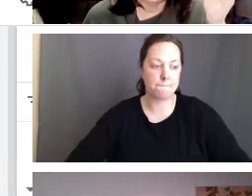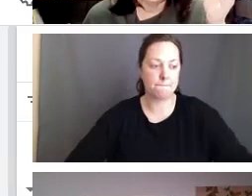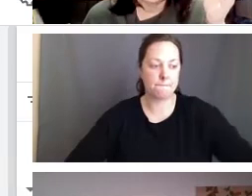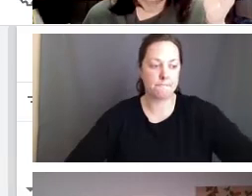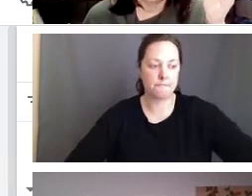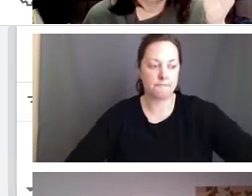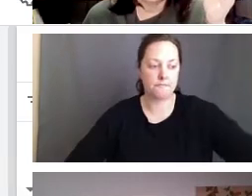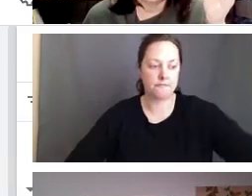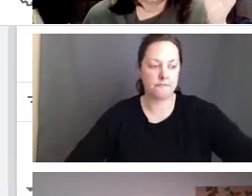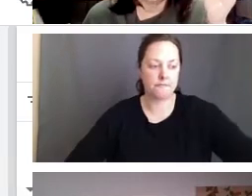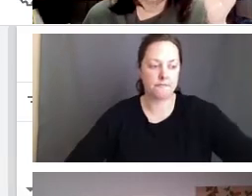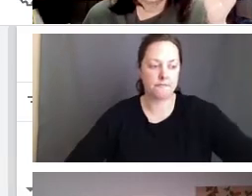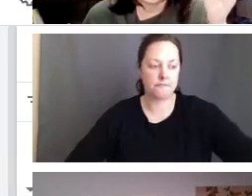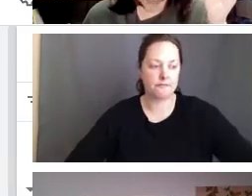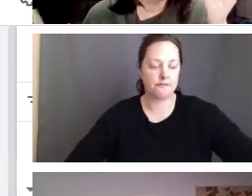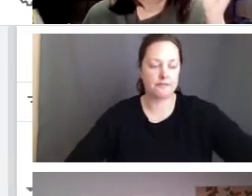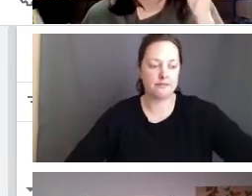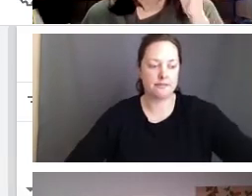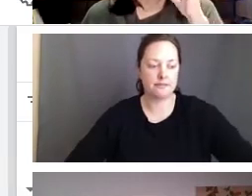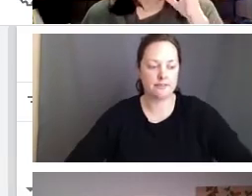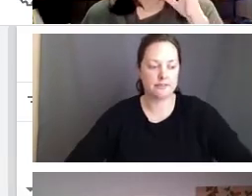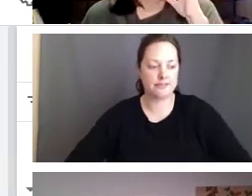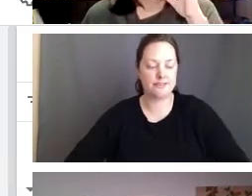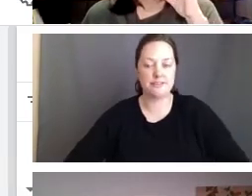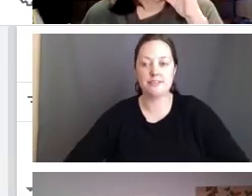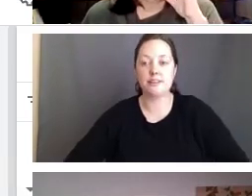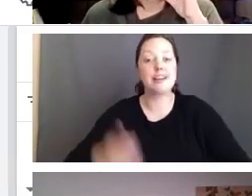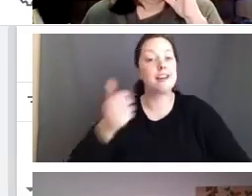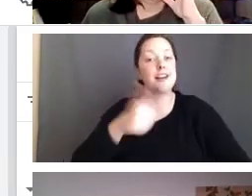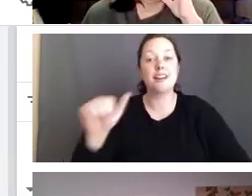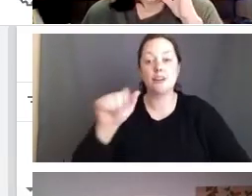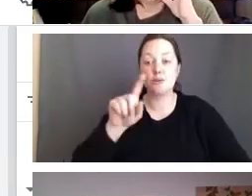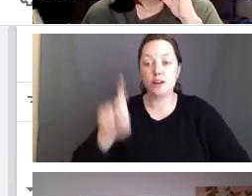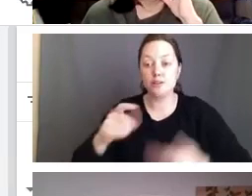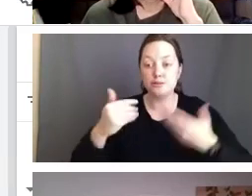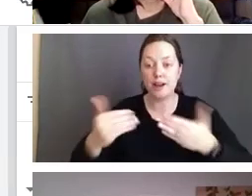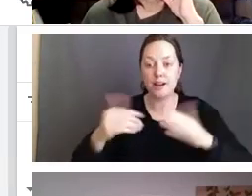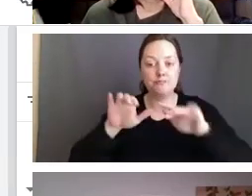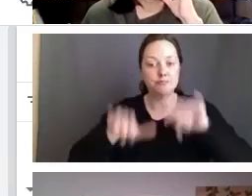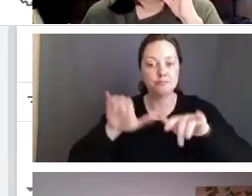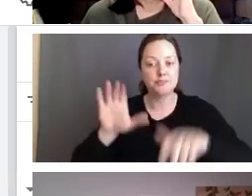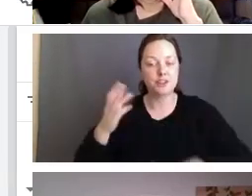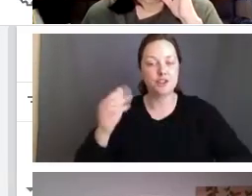Sandy, Sandra, and other names people have for me, mom, whatever the case may be.